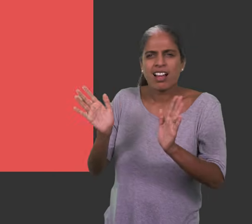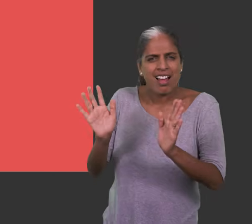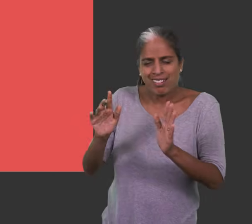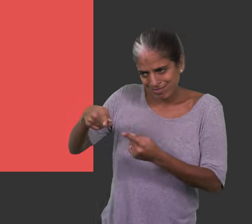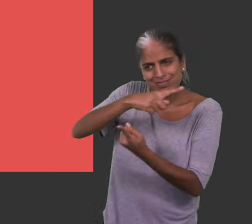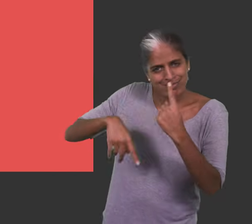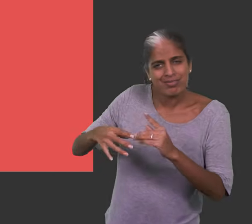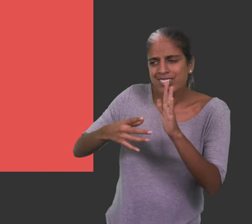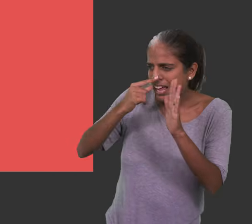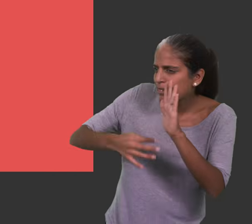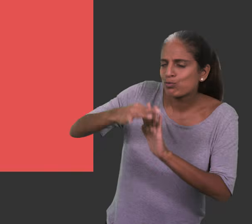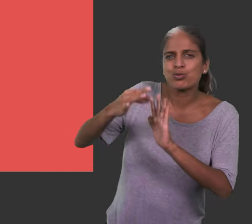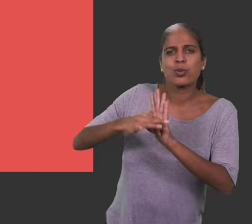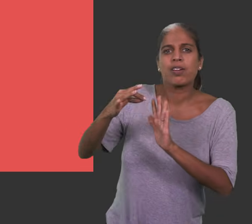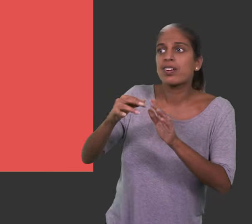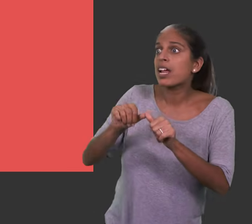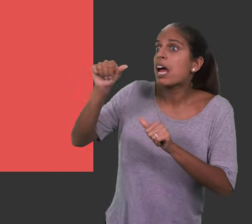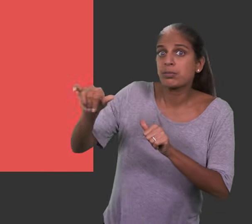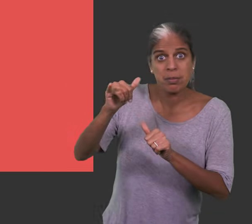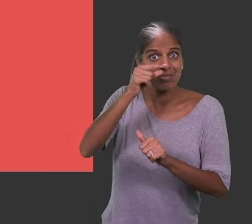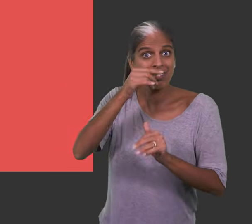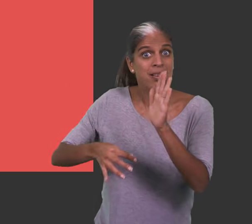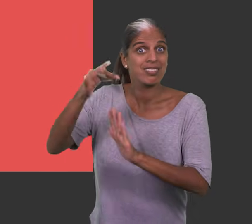Because, however well you do at the end of the day,